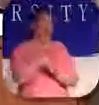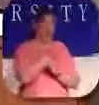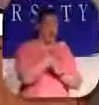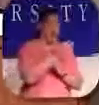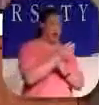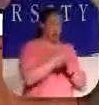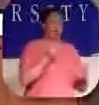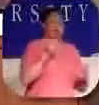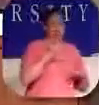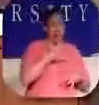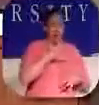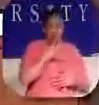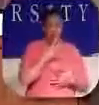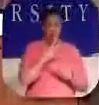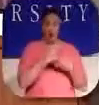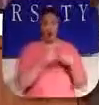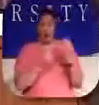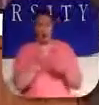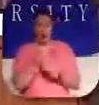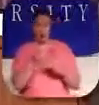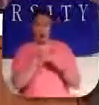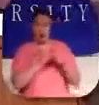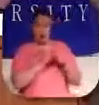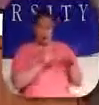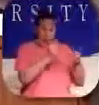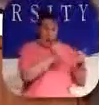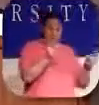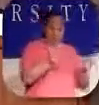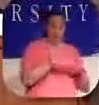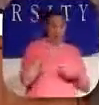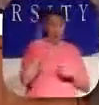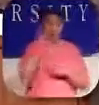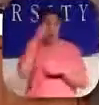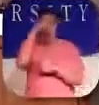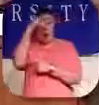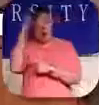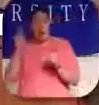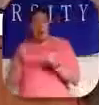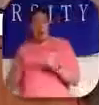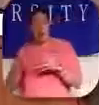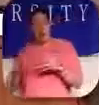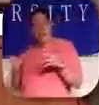and you can design places where, you know, black people can gather and have lunch together--